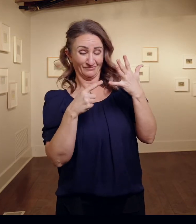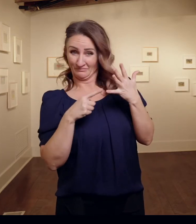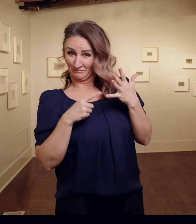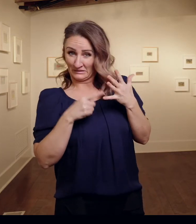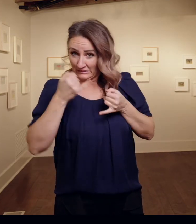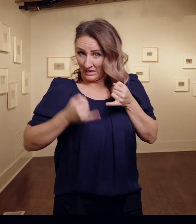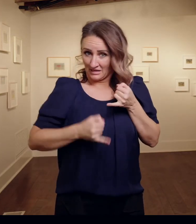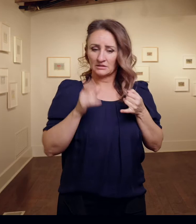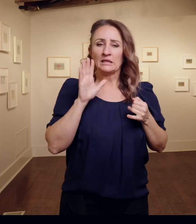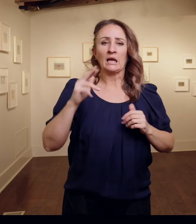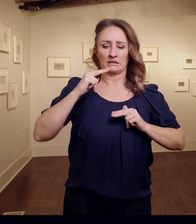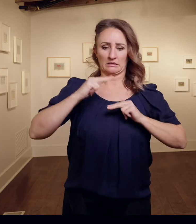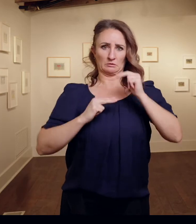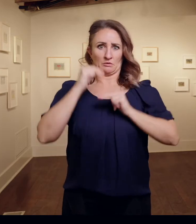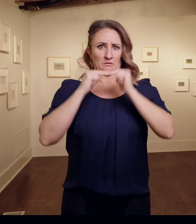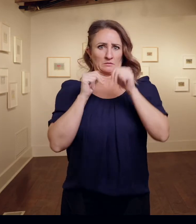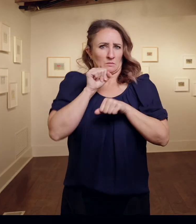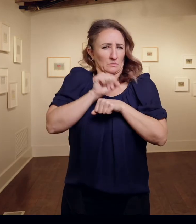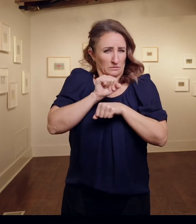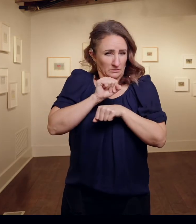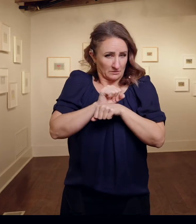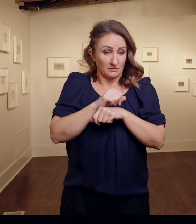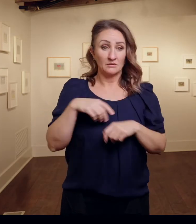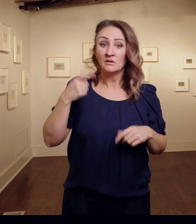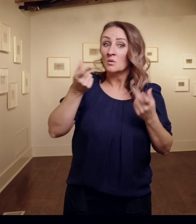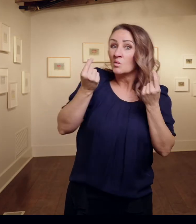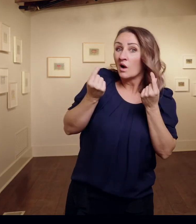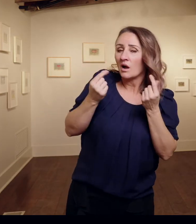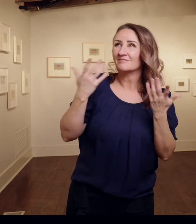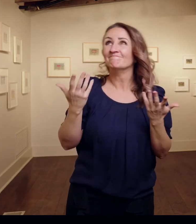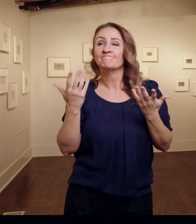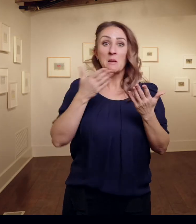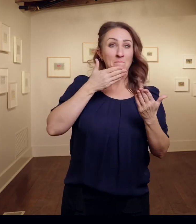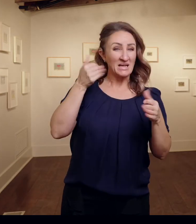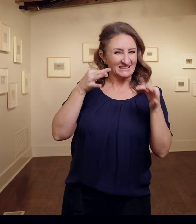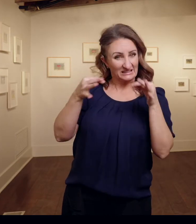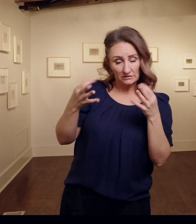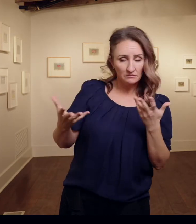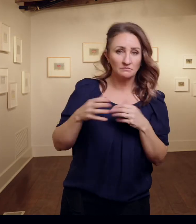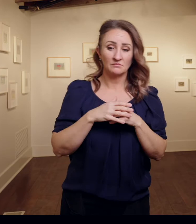Castle's constructed works can be described as three-dimensional paper sculptures.